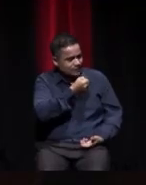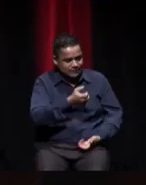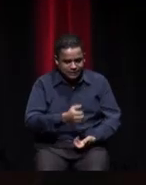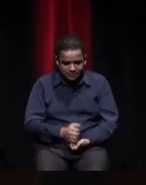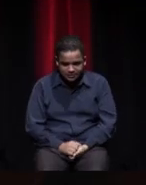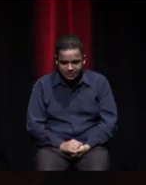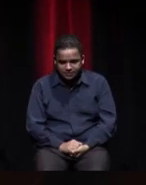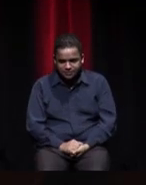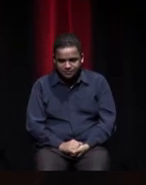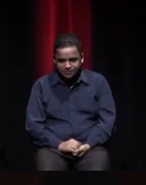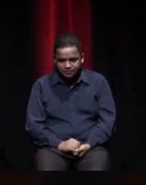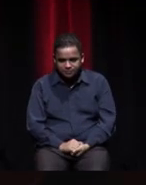Do you want to talk a bit?